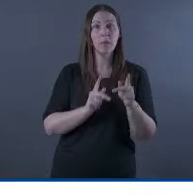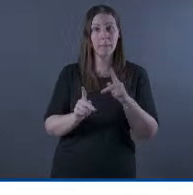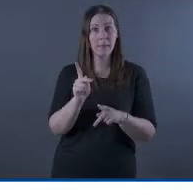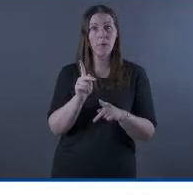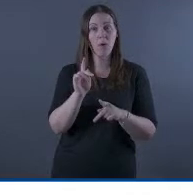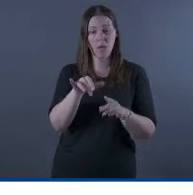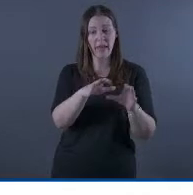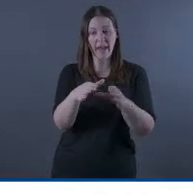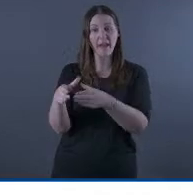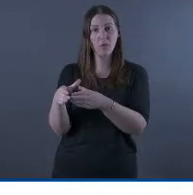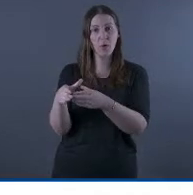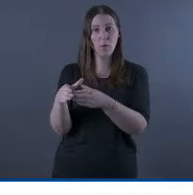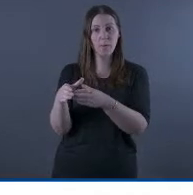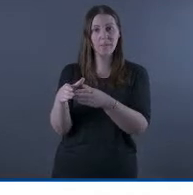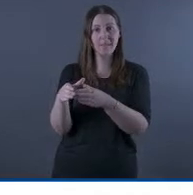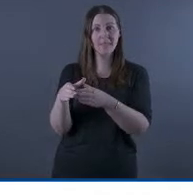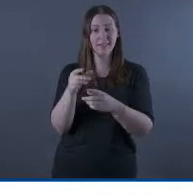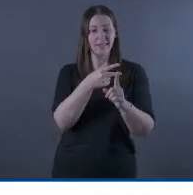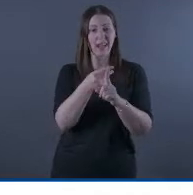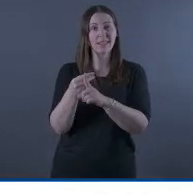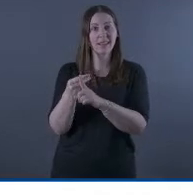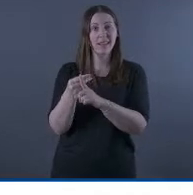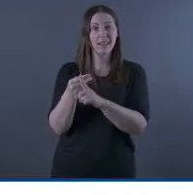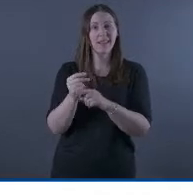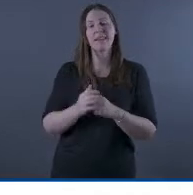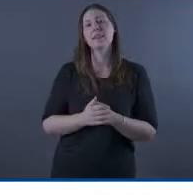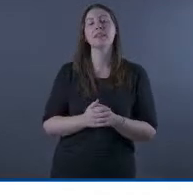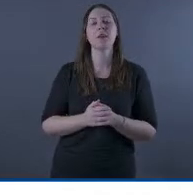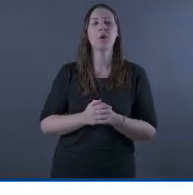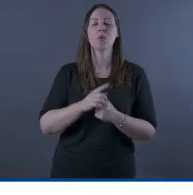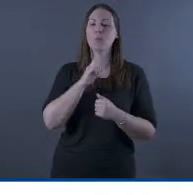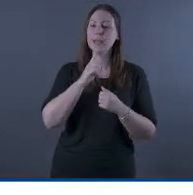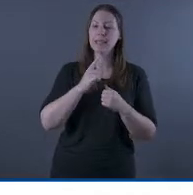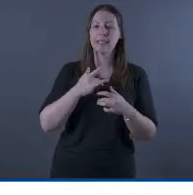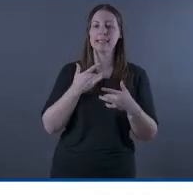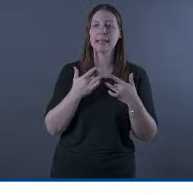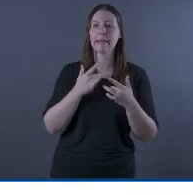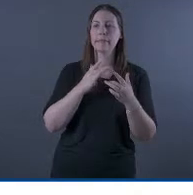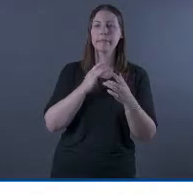with our community partners, to get people in, really, really need protection from this disease.